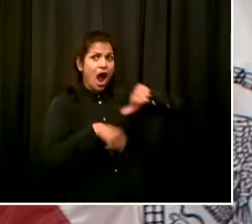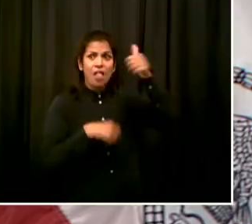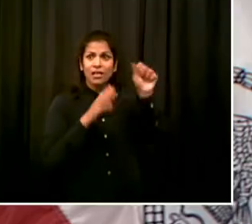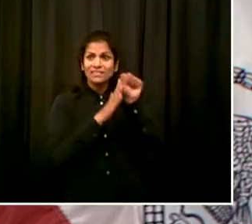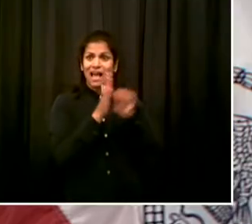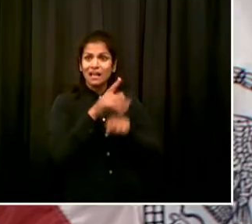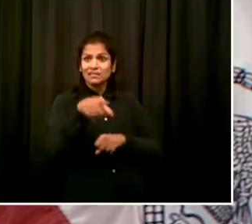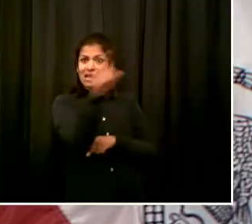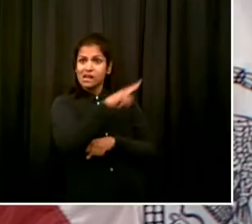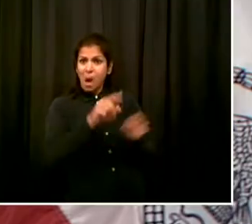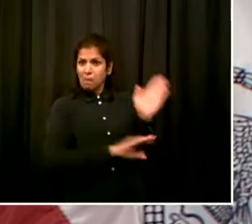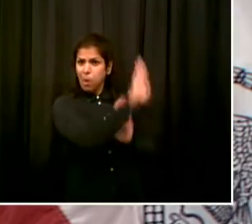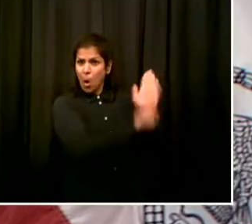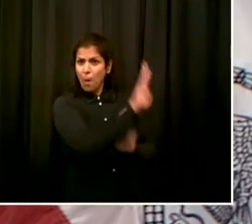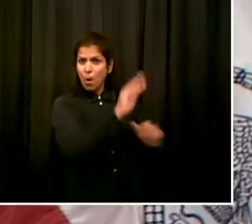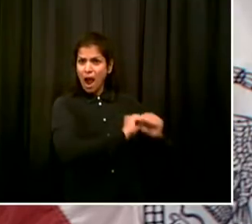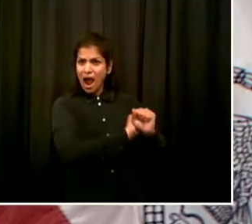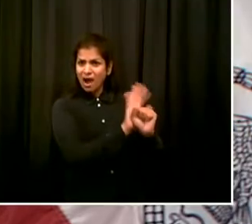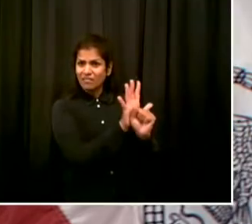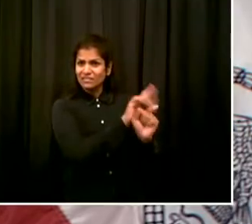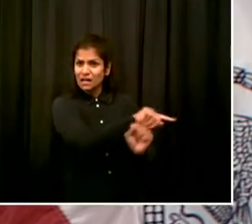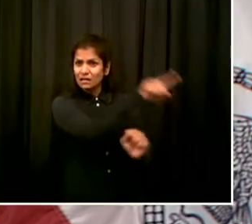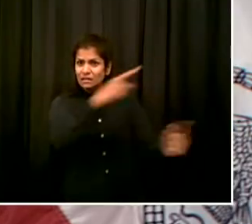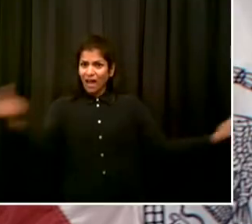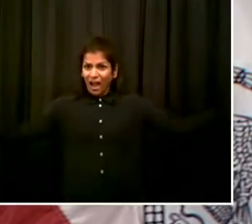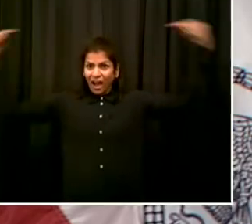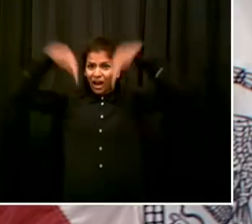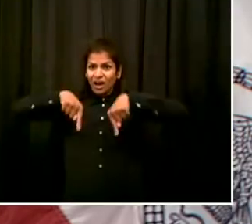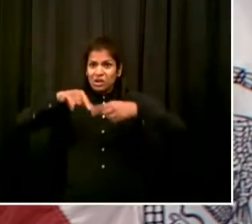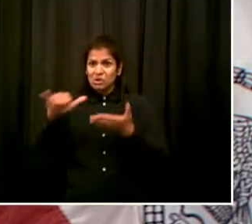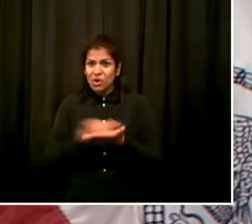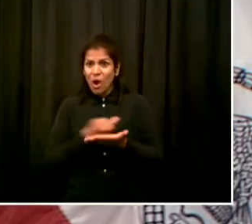THERE IS A WORRY THAPET OLEP LWIL COME HERE AND WE WILL HAVE A REPEAT.